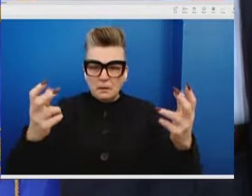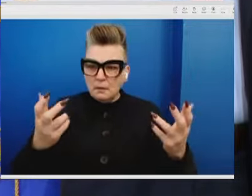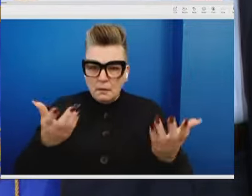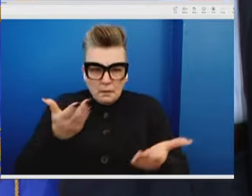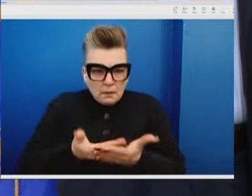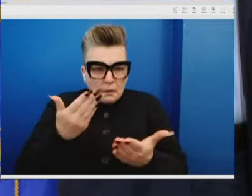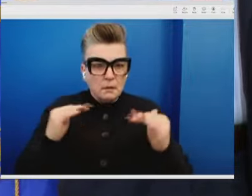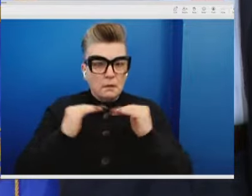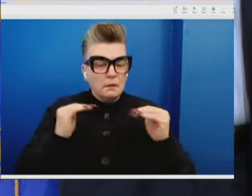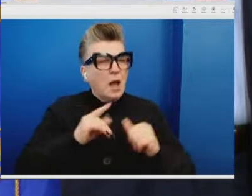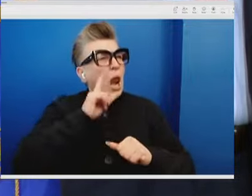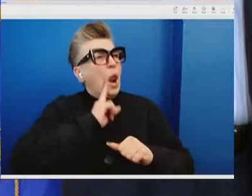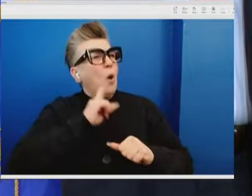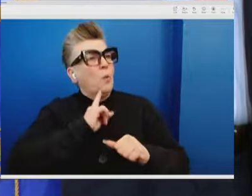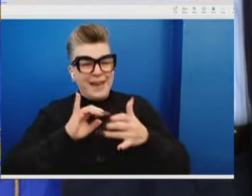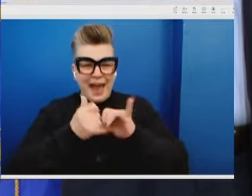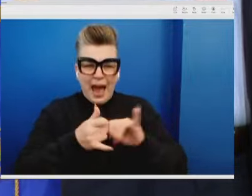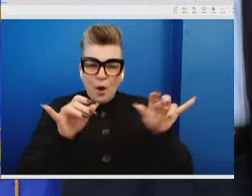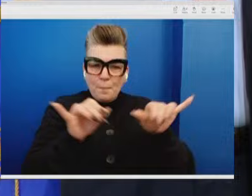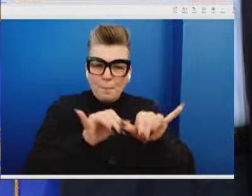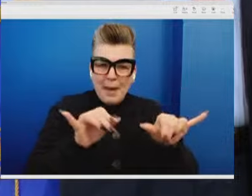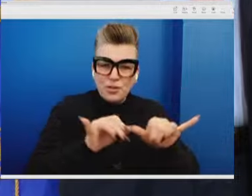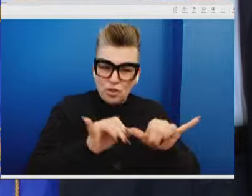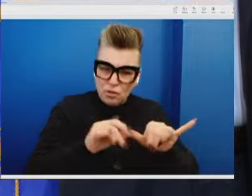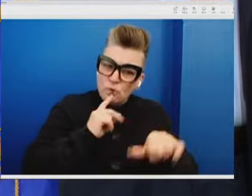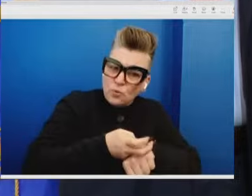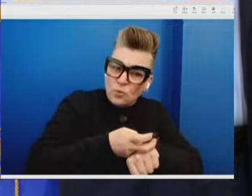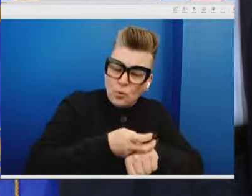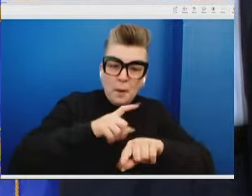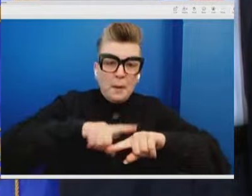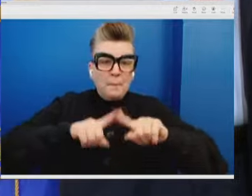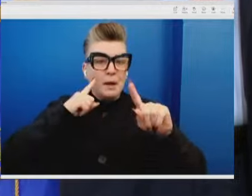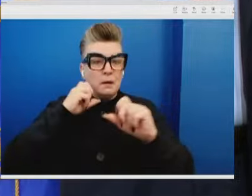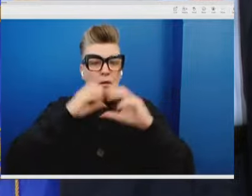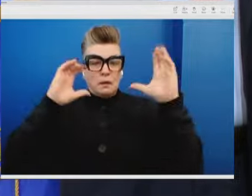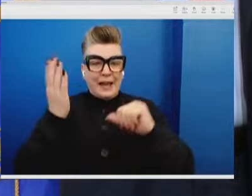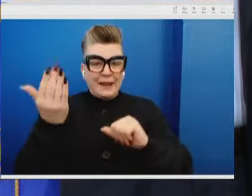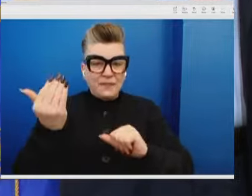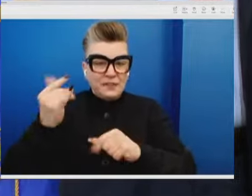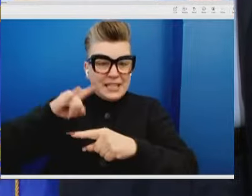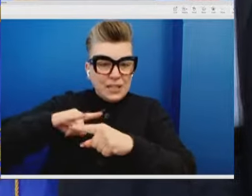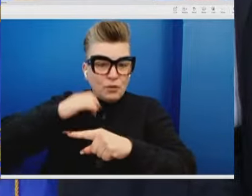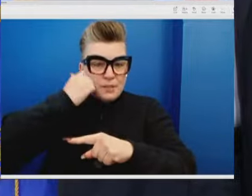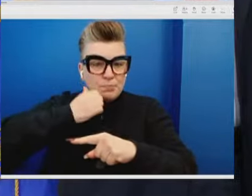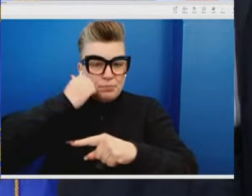of indirect expenses associated with that in both lost years of life, lost quality years,